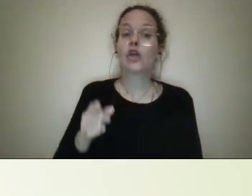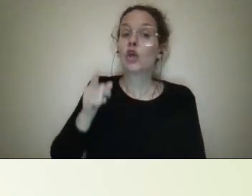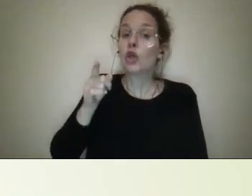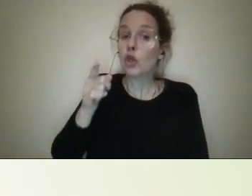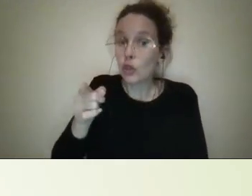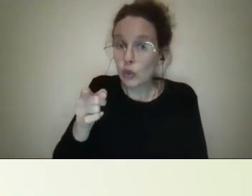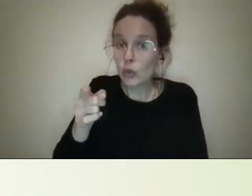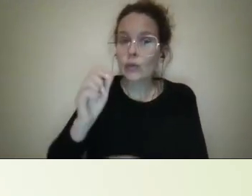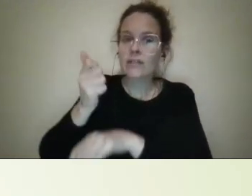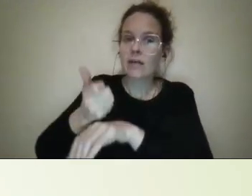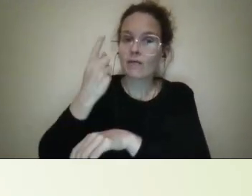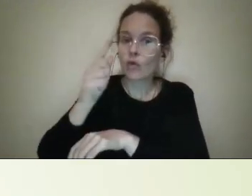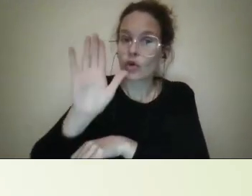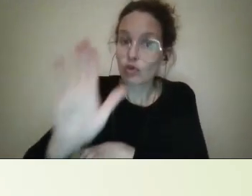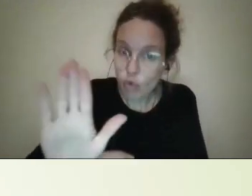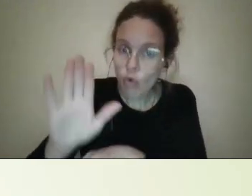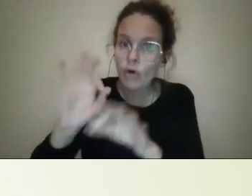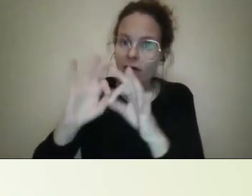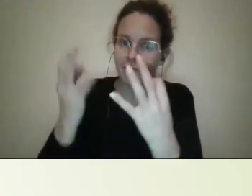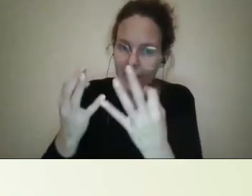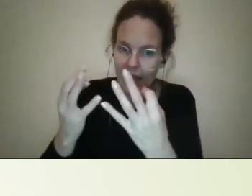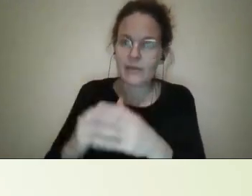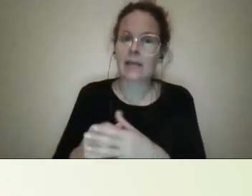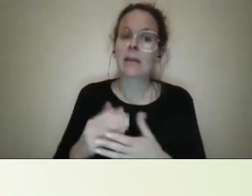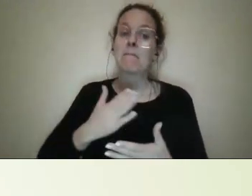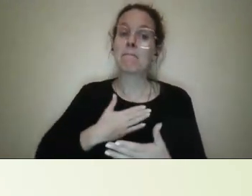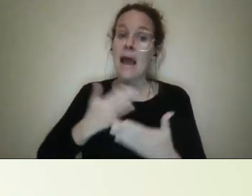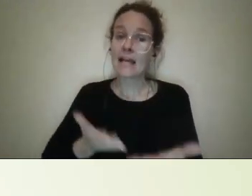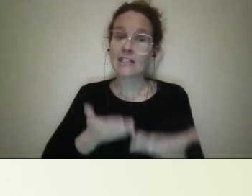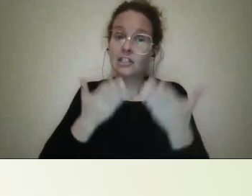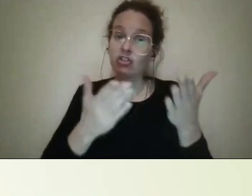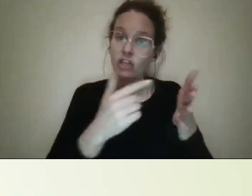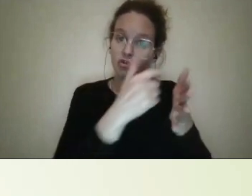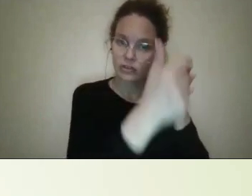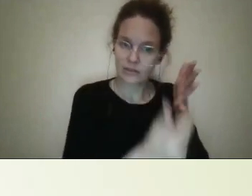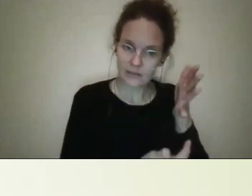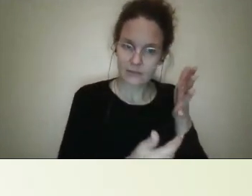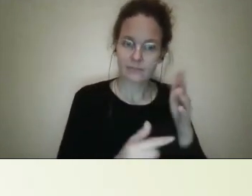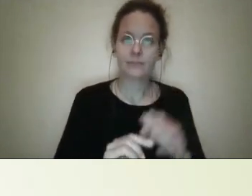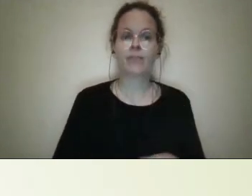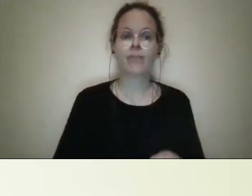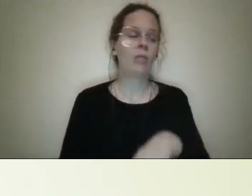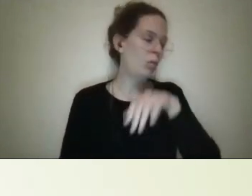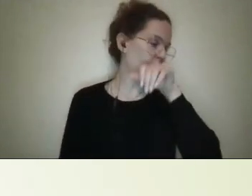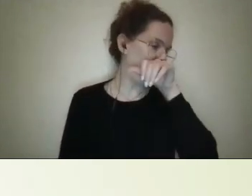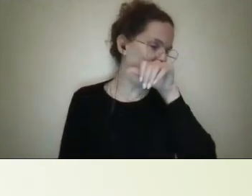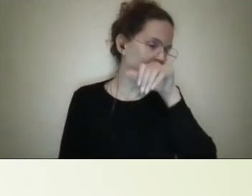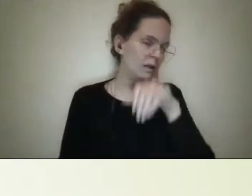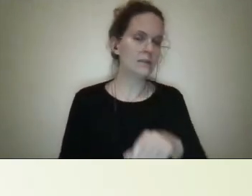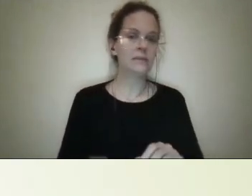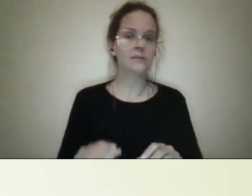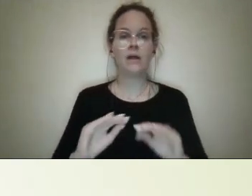family and here are just some suggestions. Set clear expectations, weekly or daily.